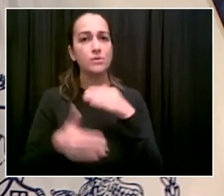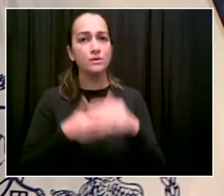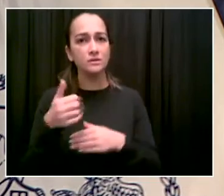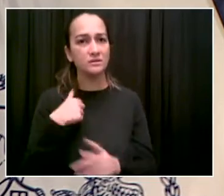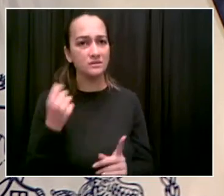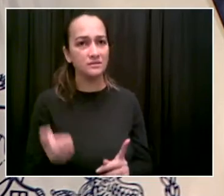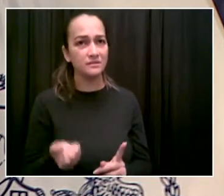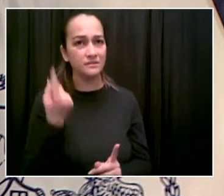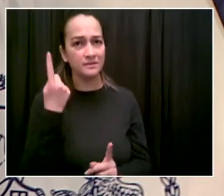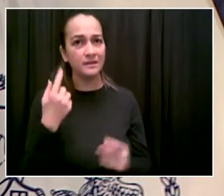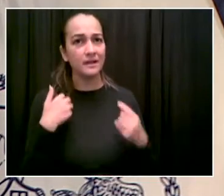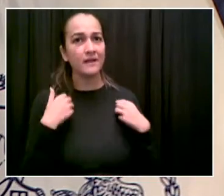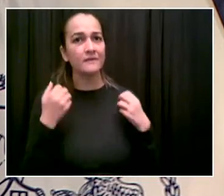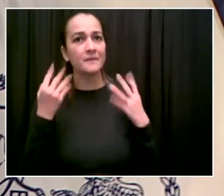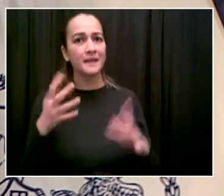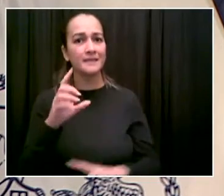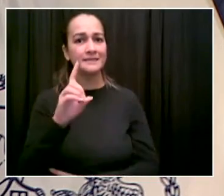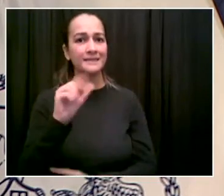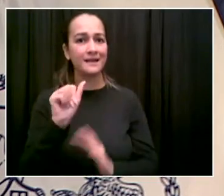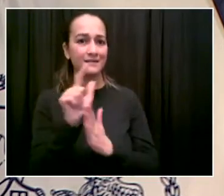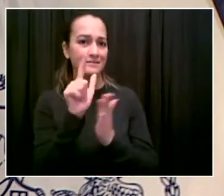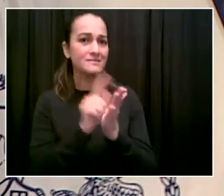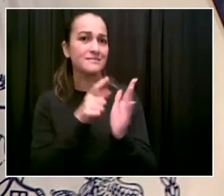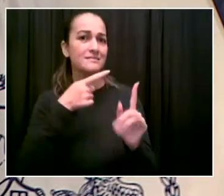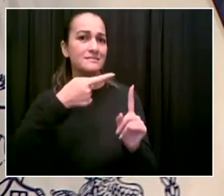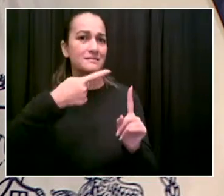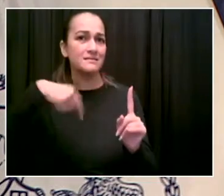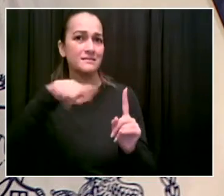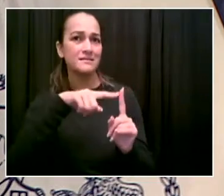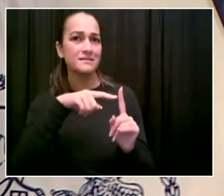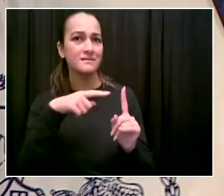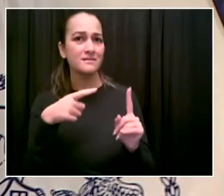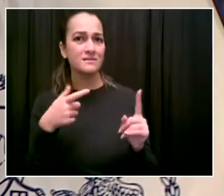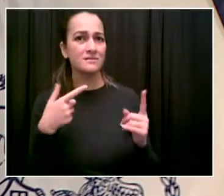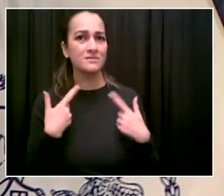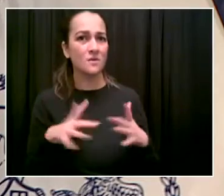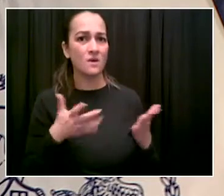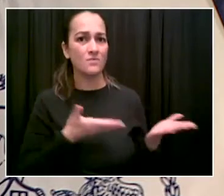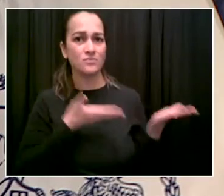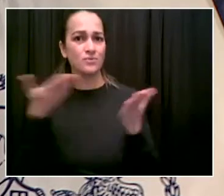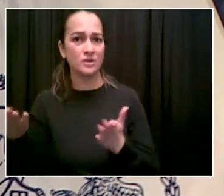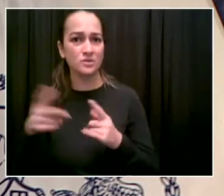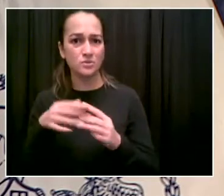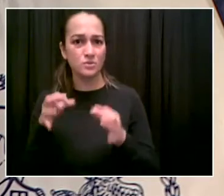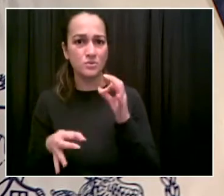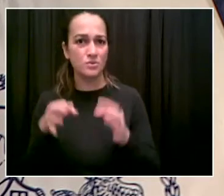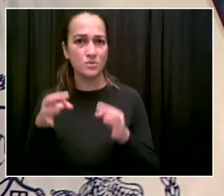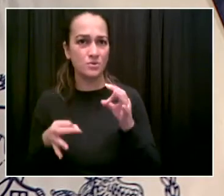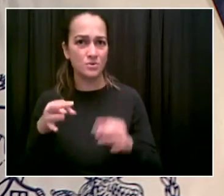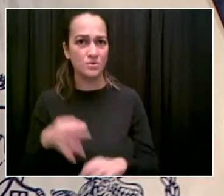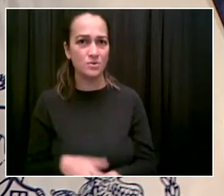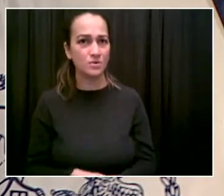SHORT SHUTDOWN. THEY DECLINED TO PROSECUTE A